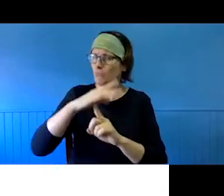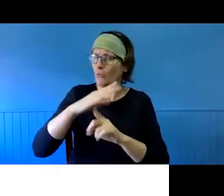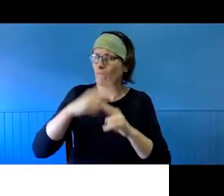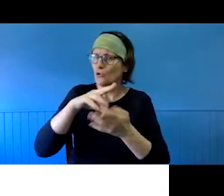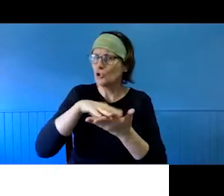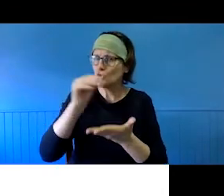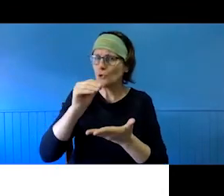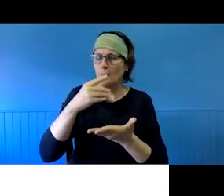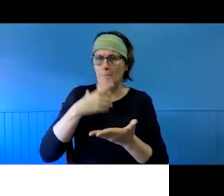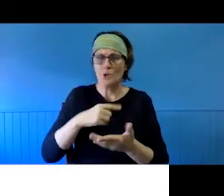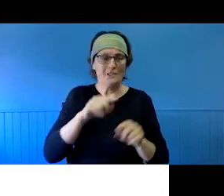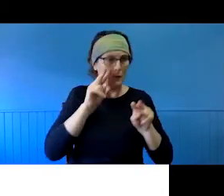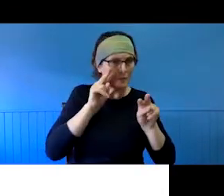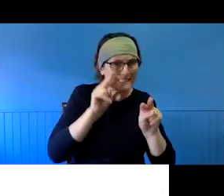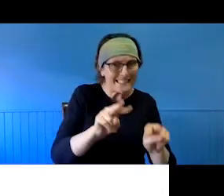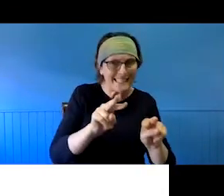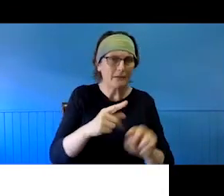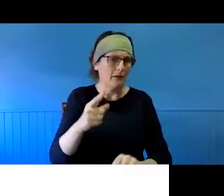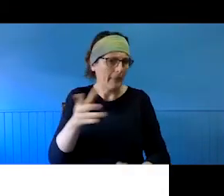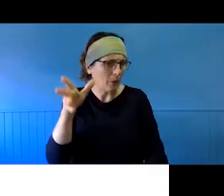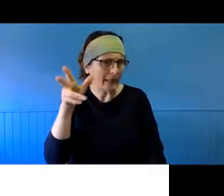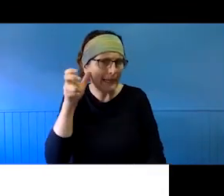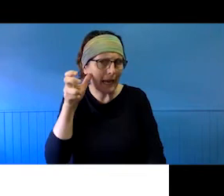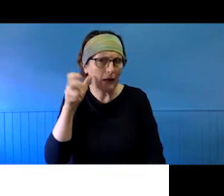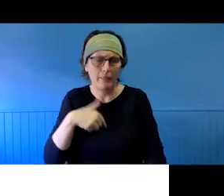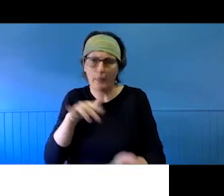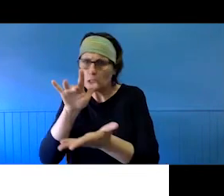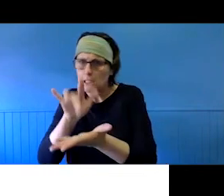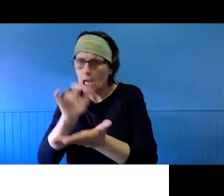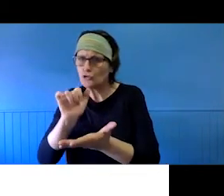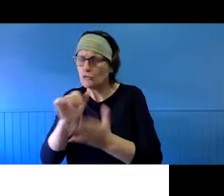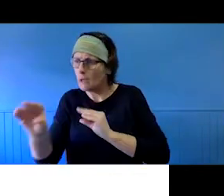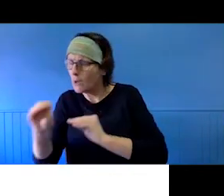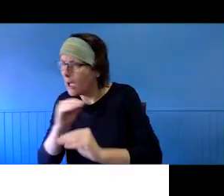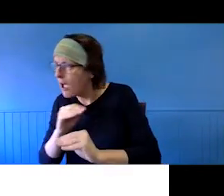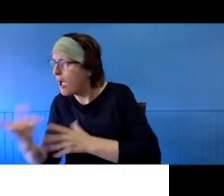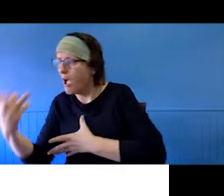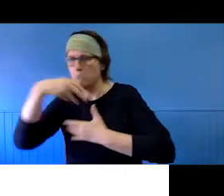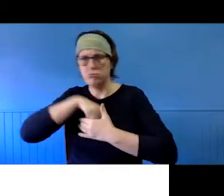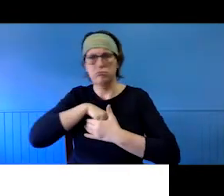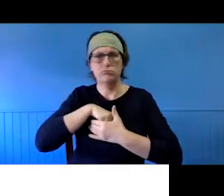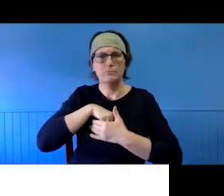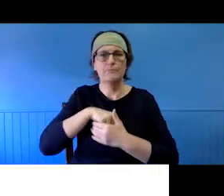going to see, hear, touch, exchange with their learning content. In